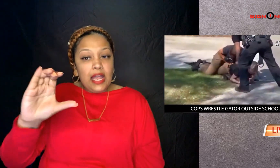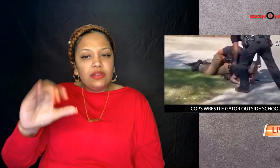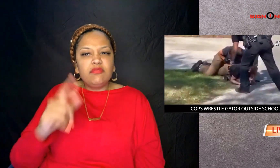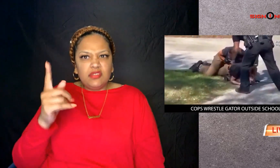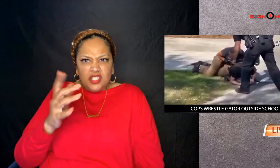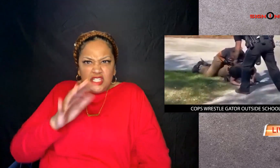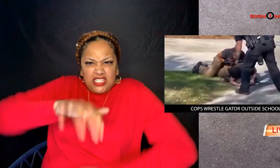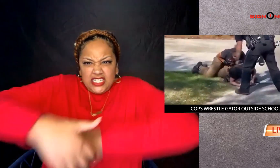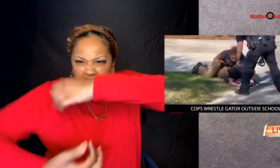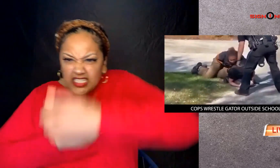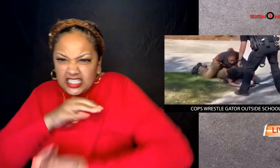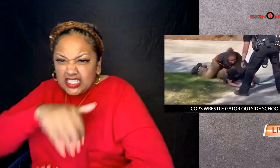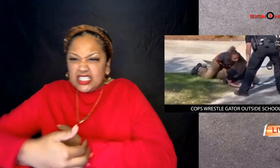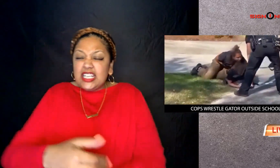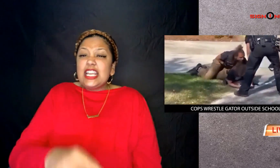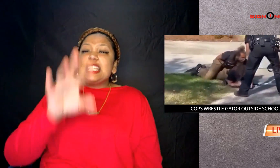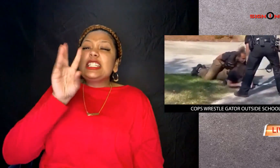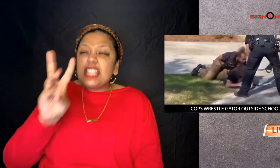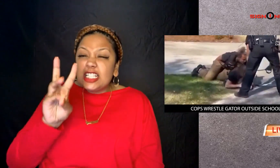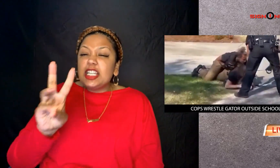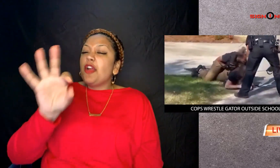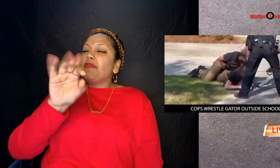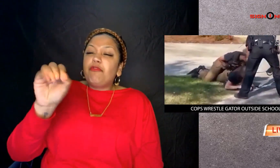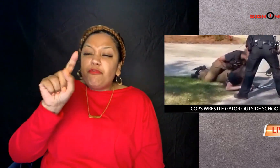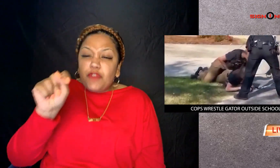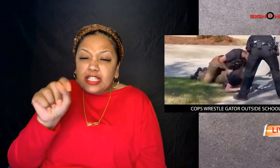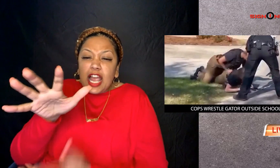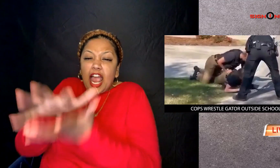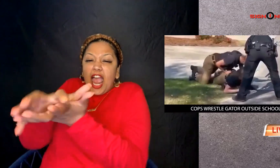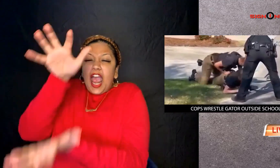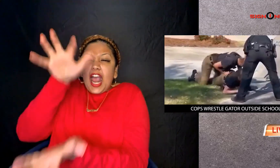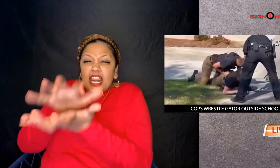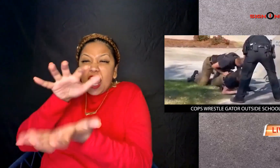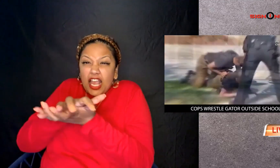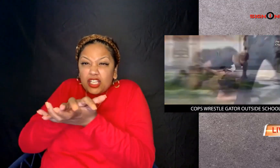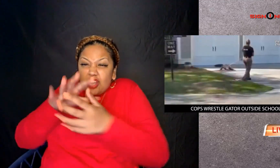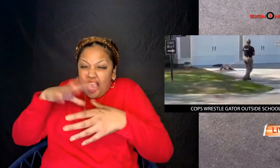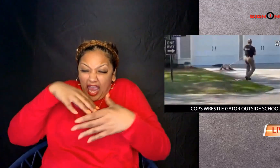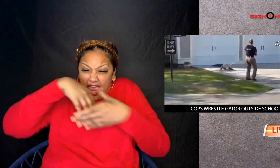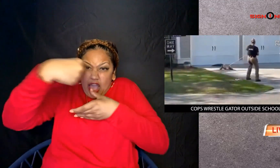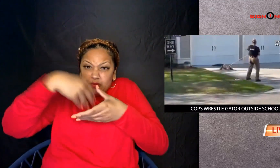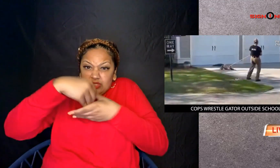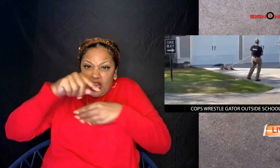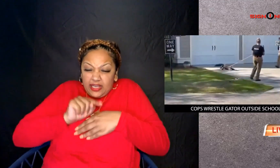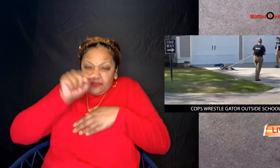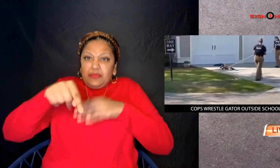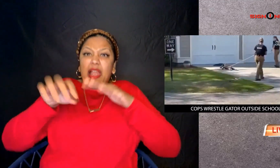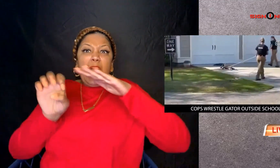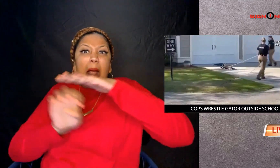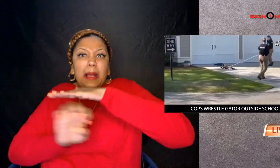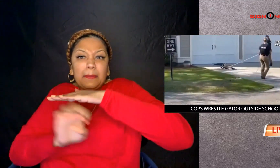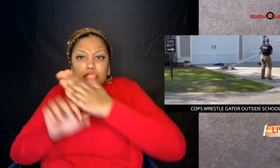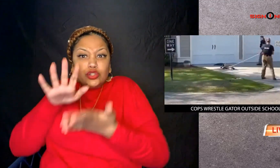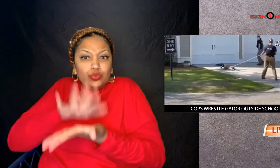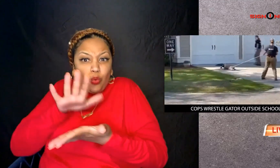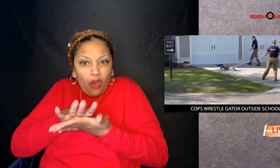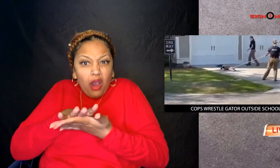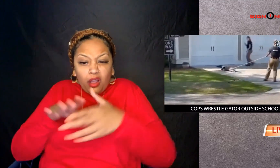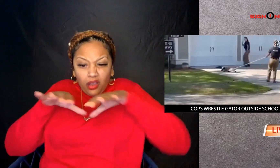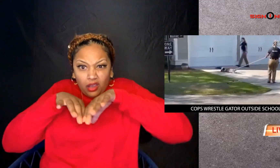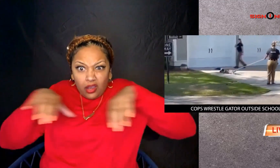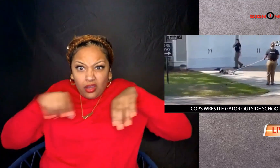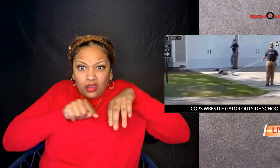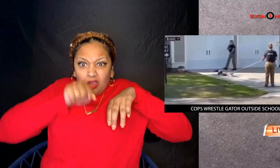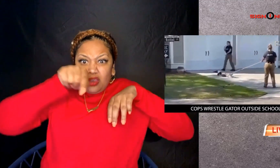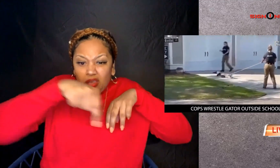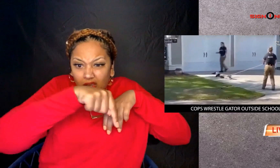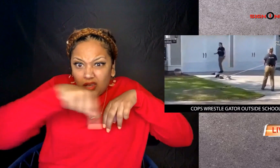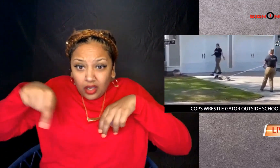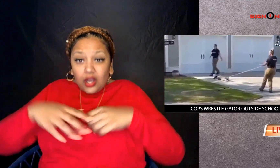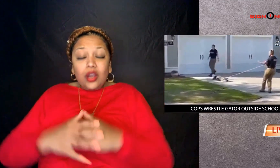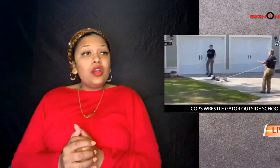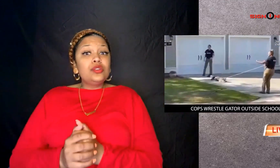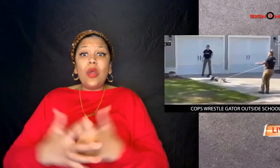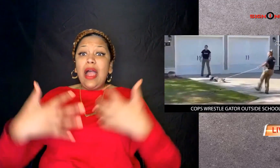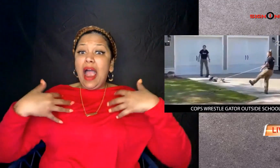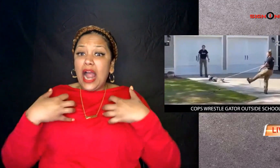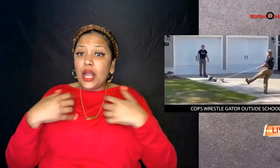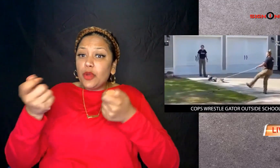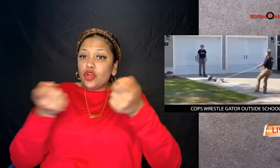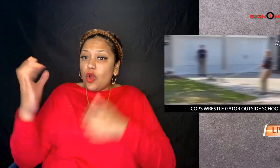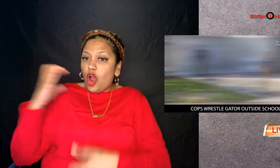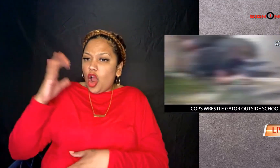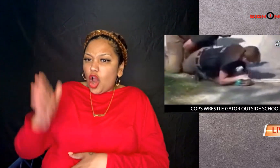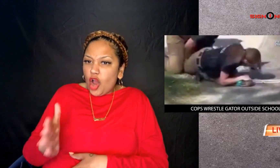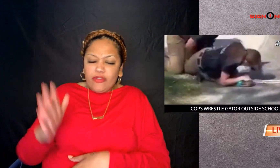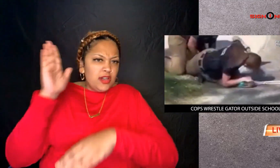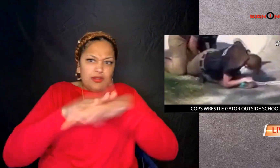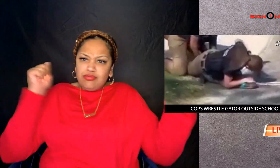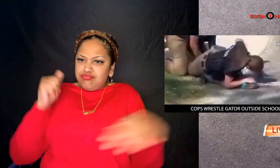police officers in South Carolina wrestled a 6 foot alligator outside an elementary school